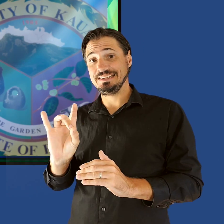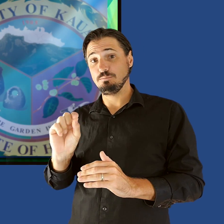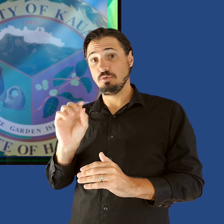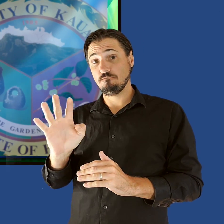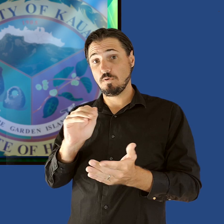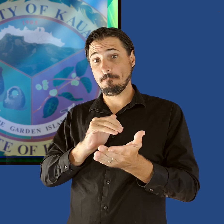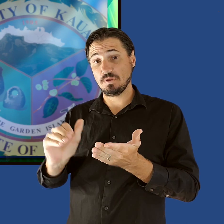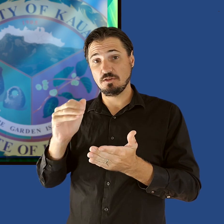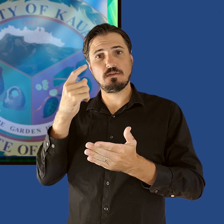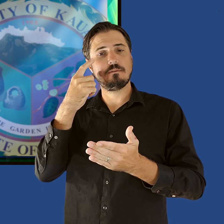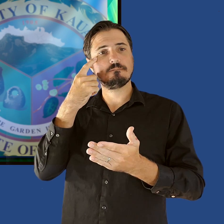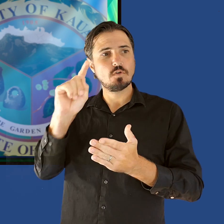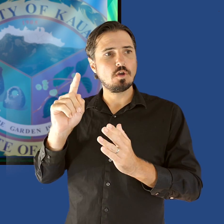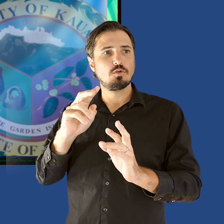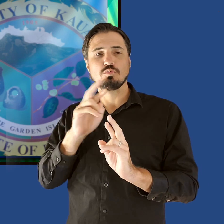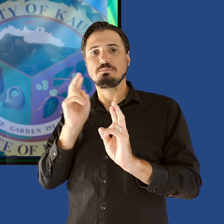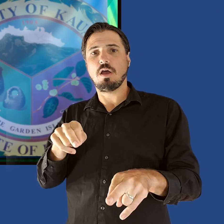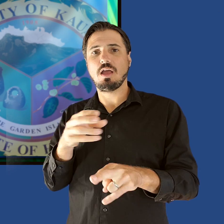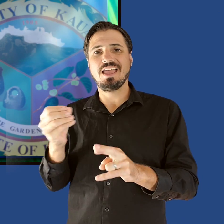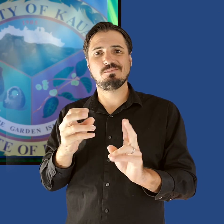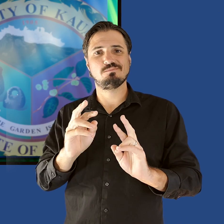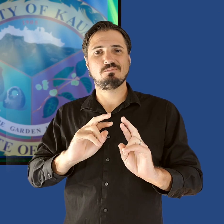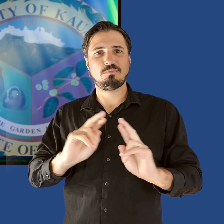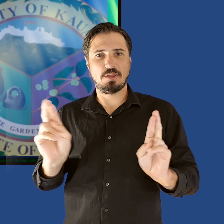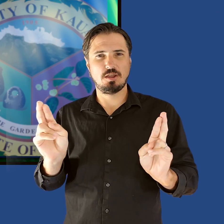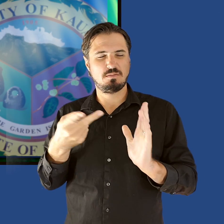And nearly $8.4 million for Response and Preparedness.